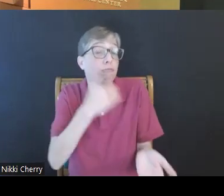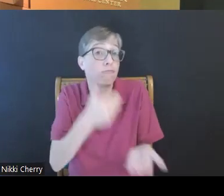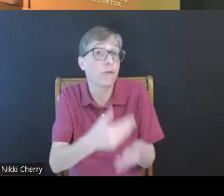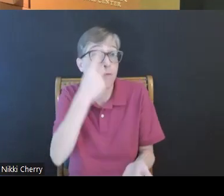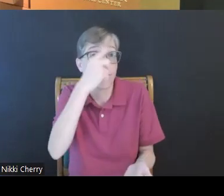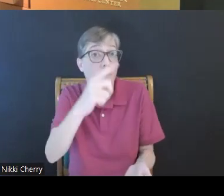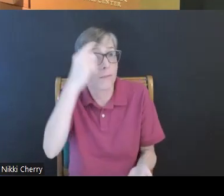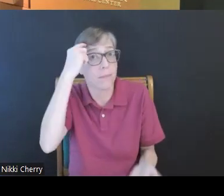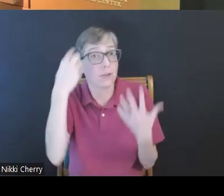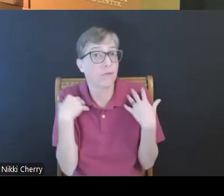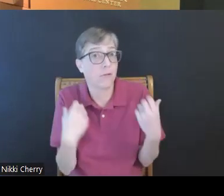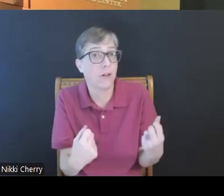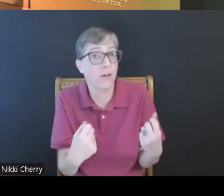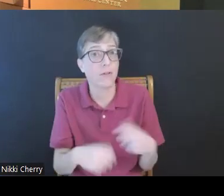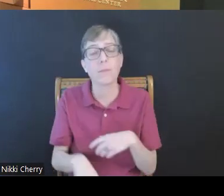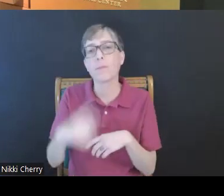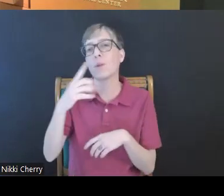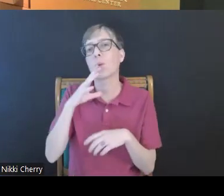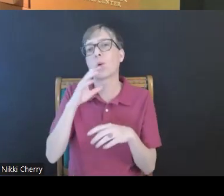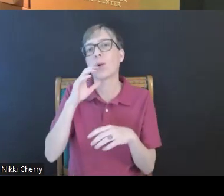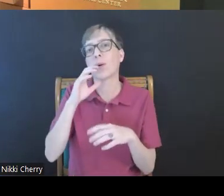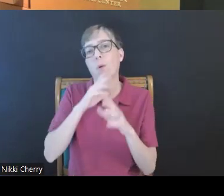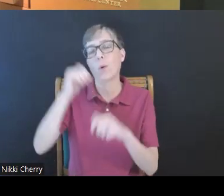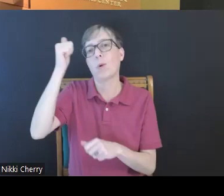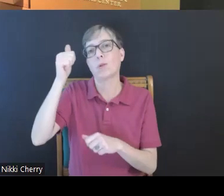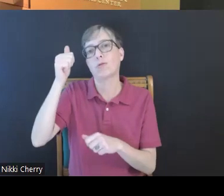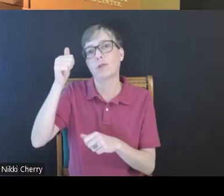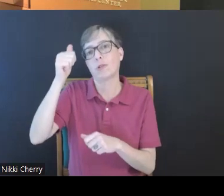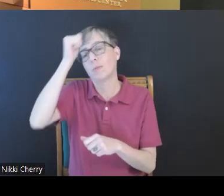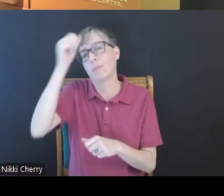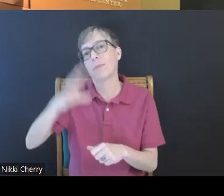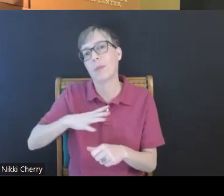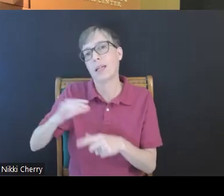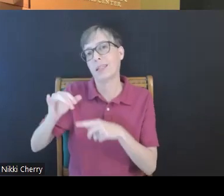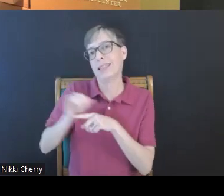gentleman who was an internist sitting in the back of the room eating his lunch and he said yep it's